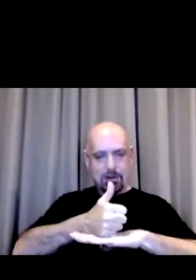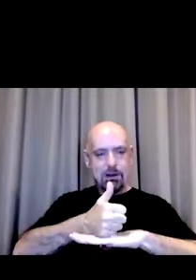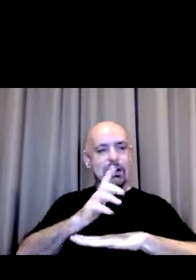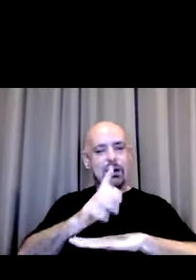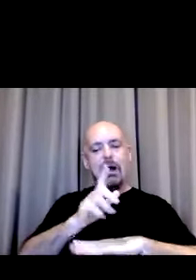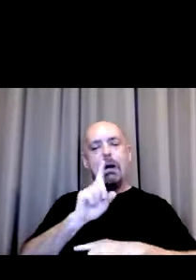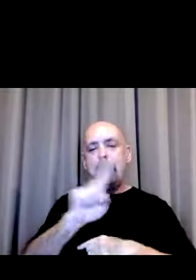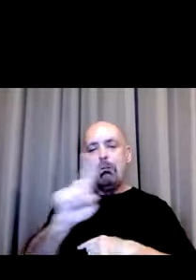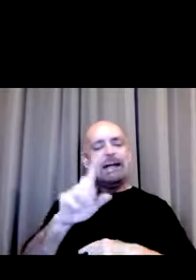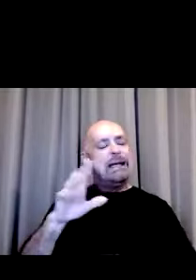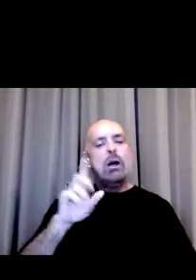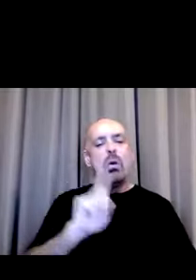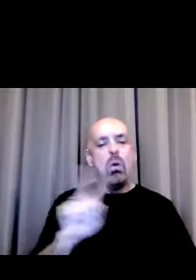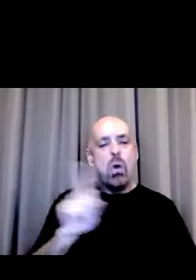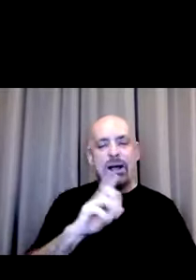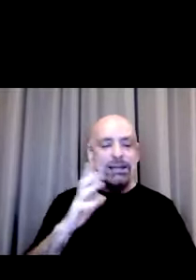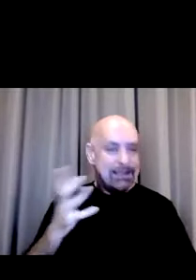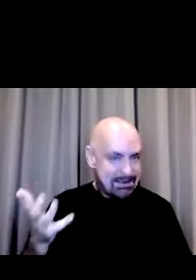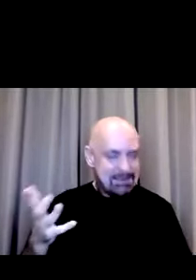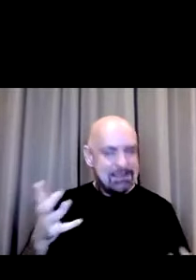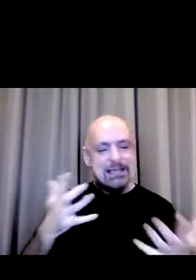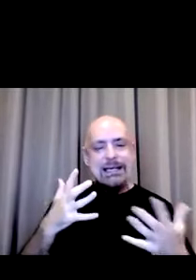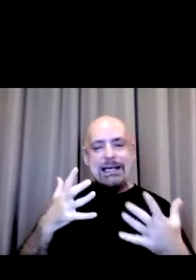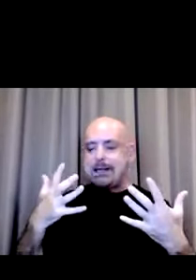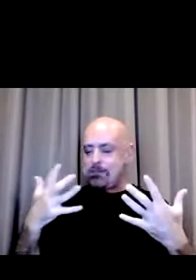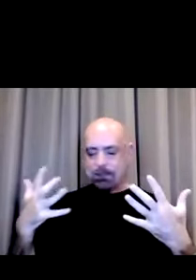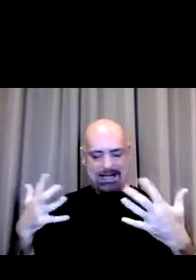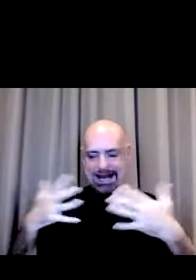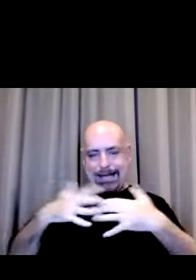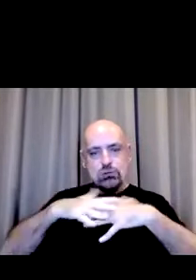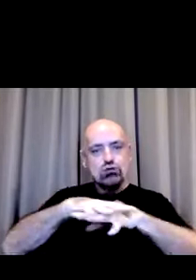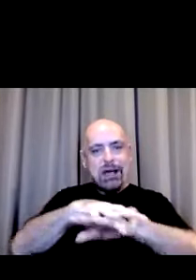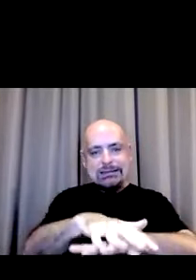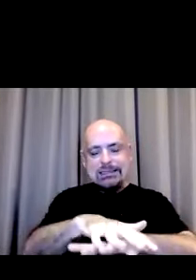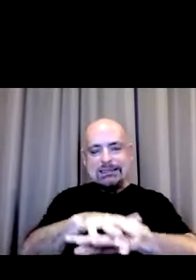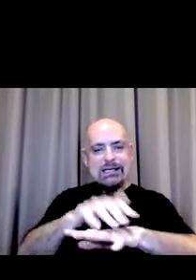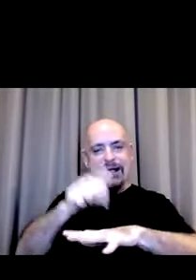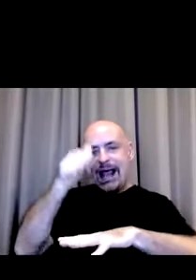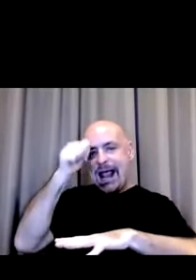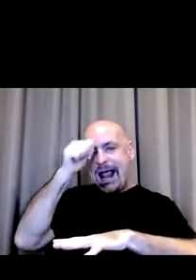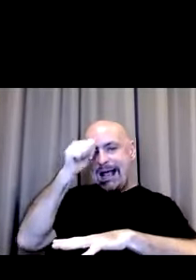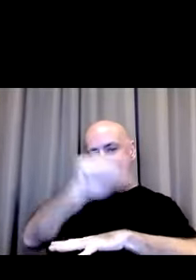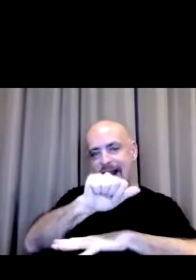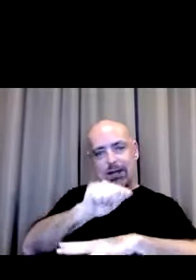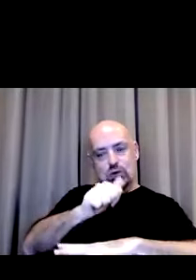thoughts of David human, Emmanuel Khan, John Jacques Russo